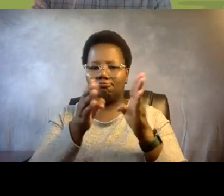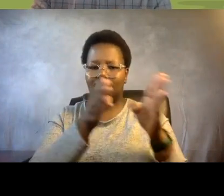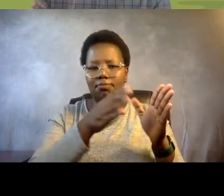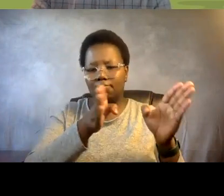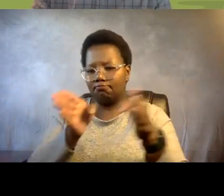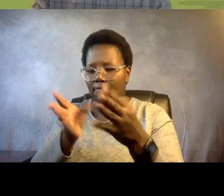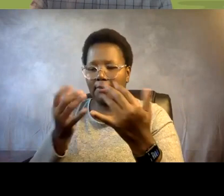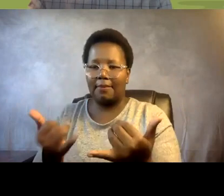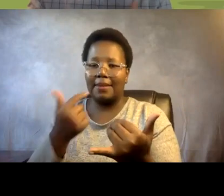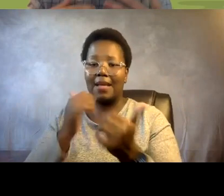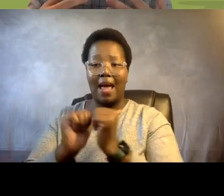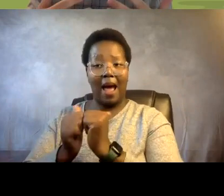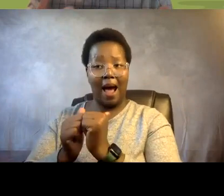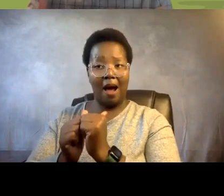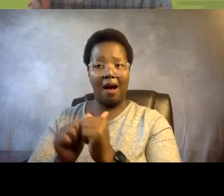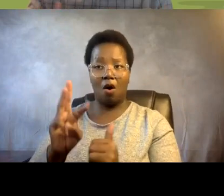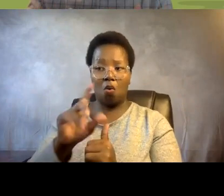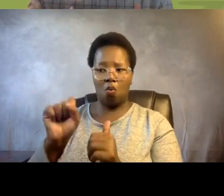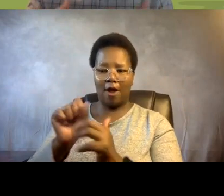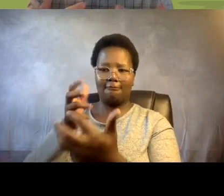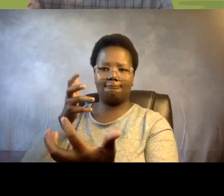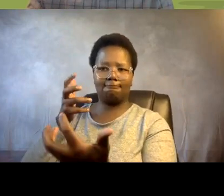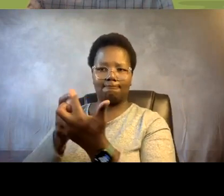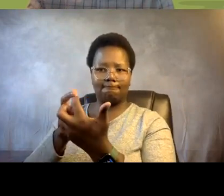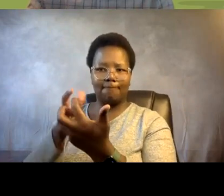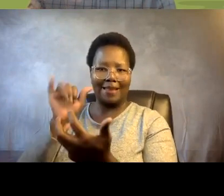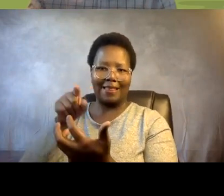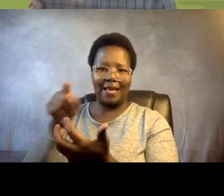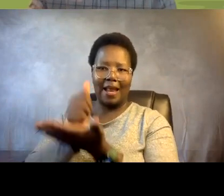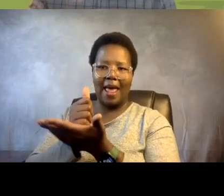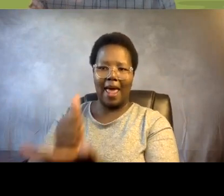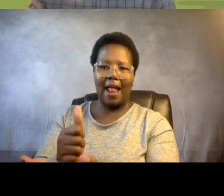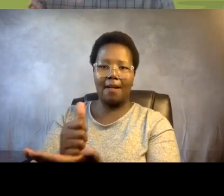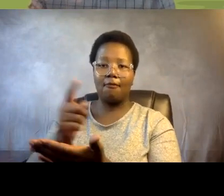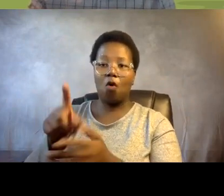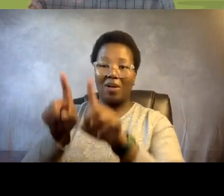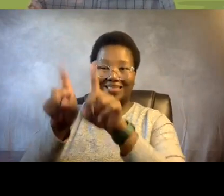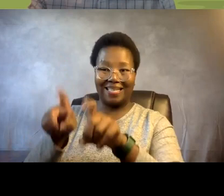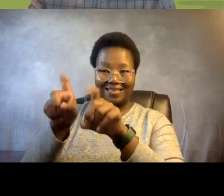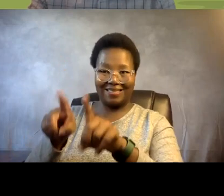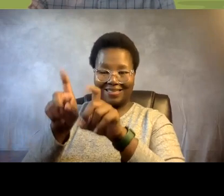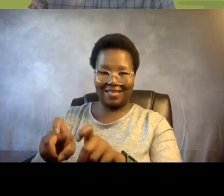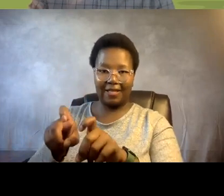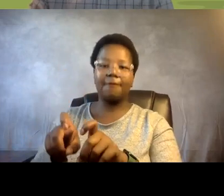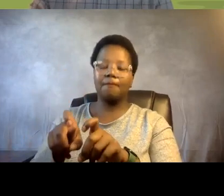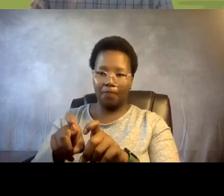of testing and can help facilitate manual testing that extends beyond the limitations of automated